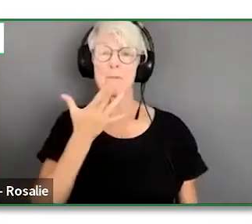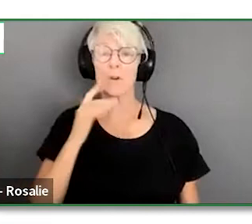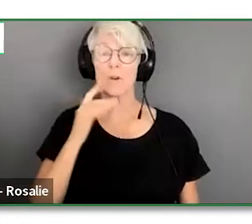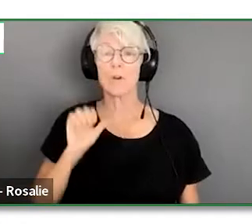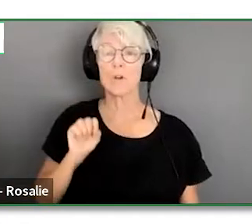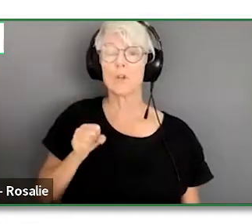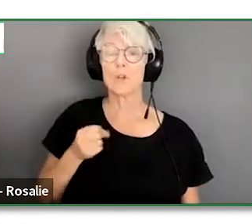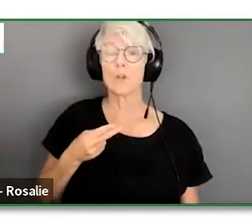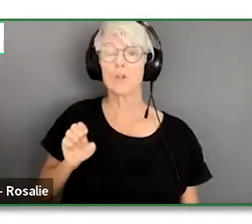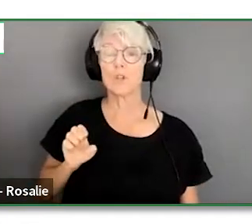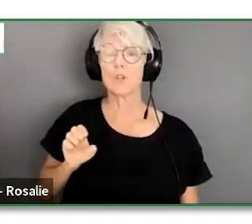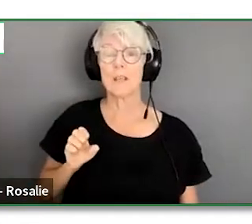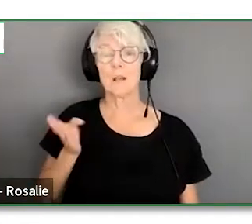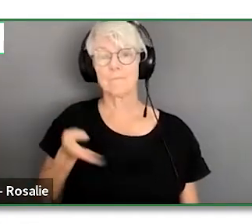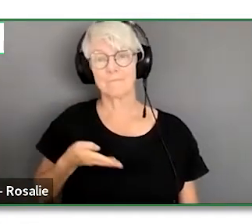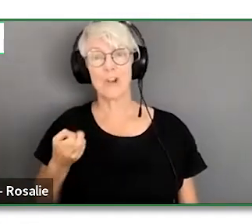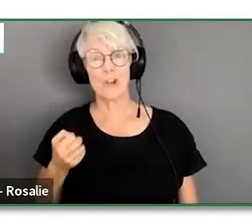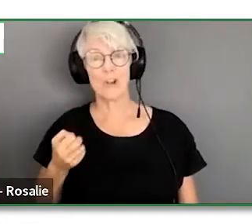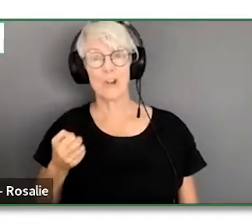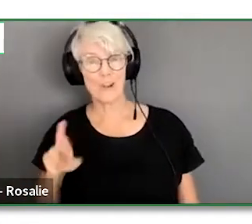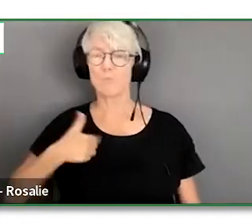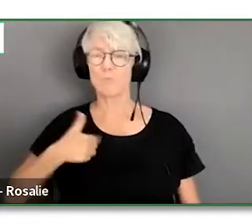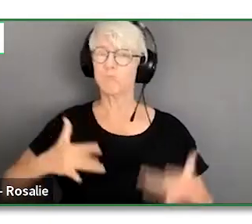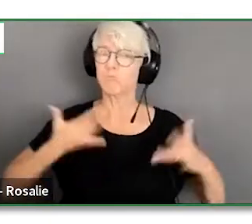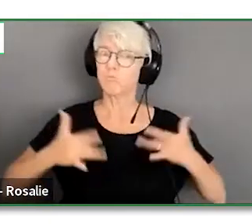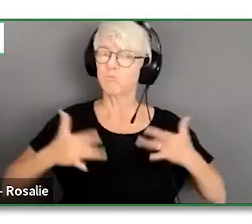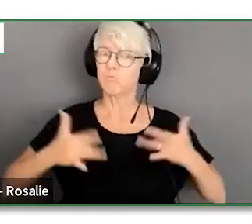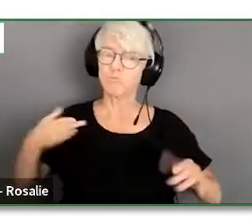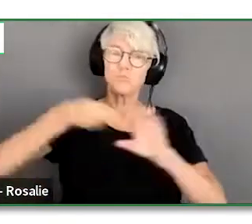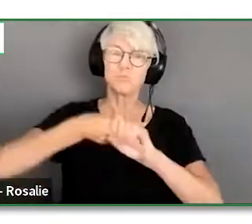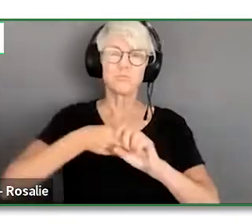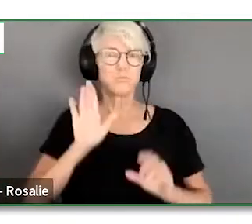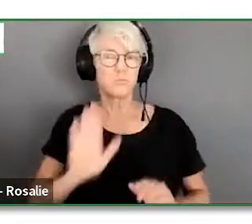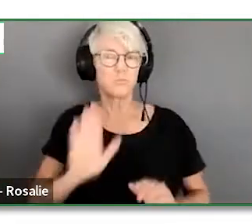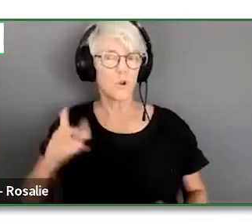I'm really really happy to be with you today um to be able to share a bit of um